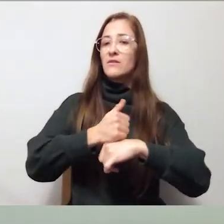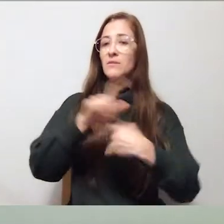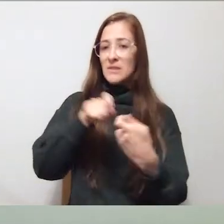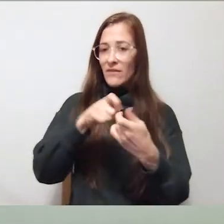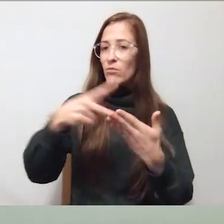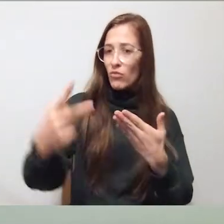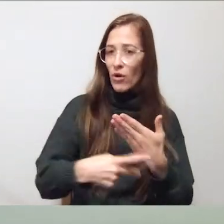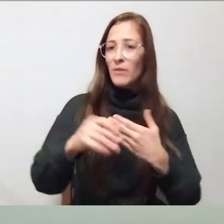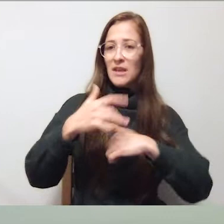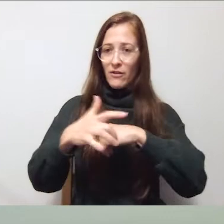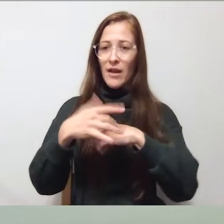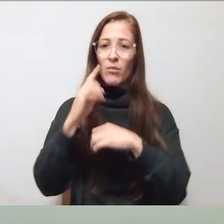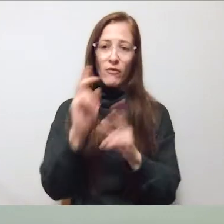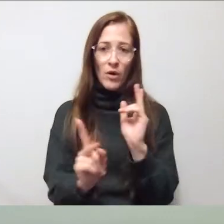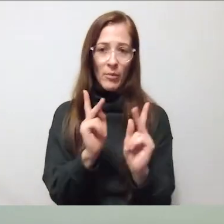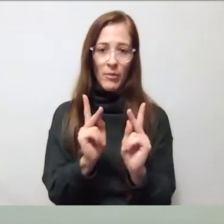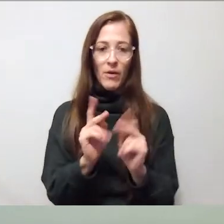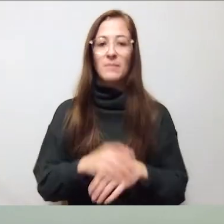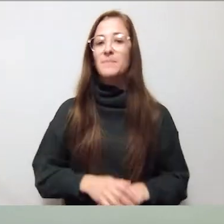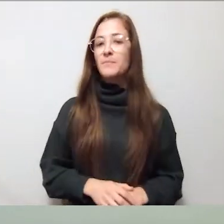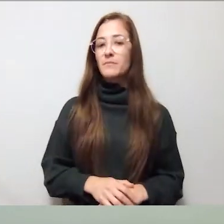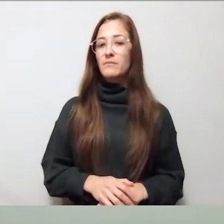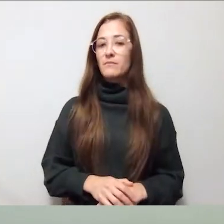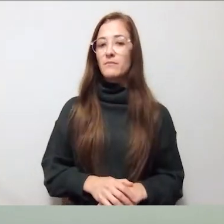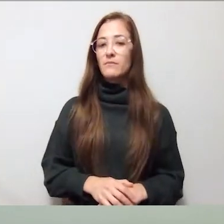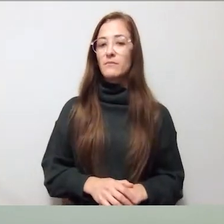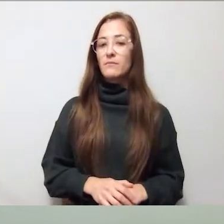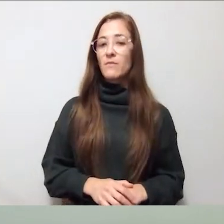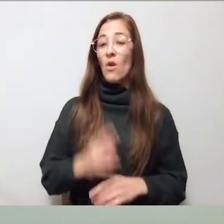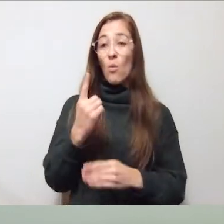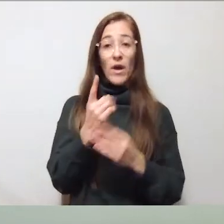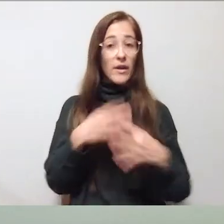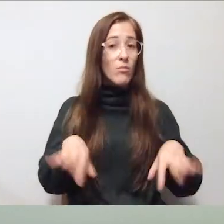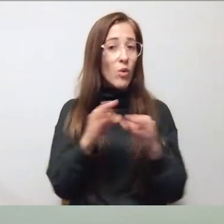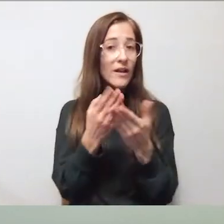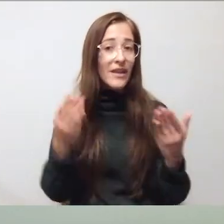So, you know, the one takeaway for us in the network is always to just get visibility